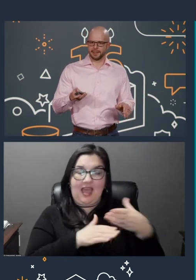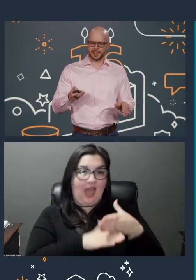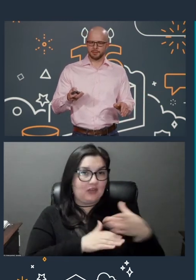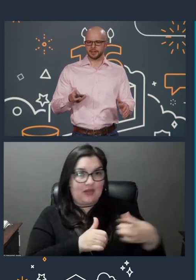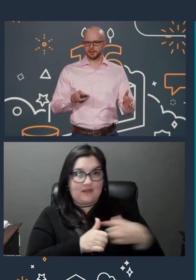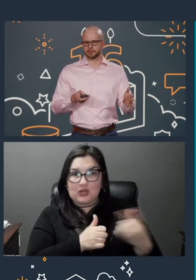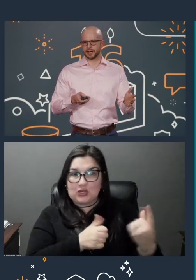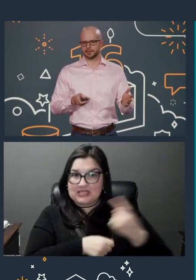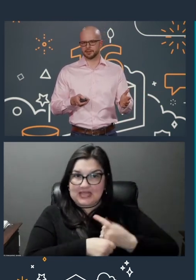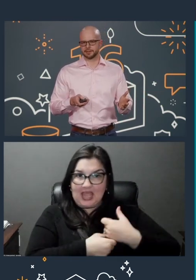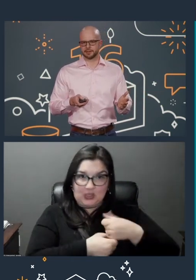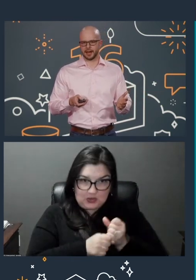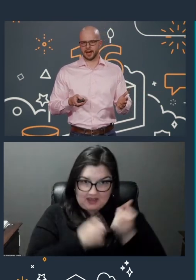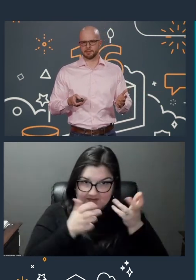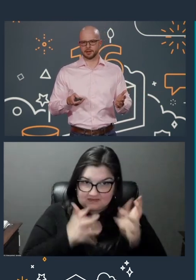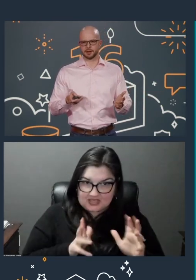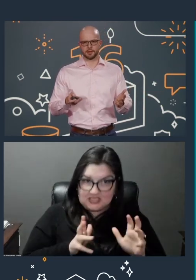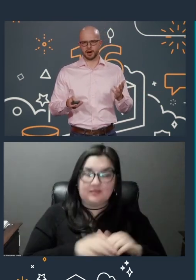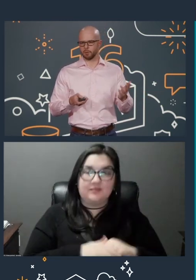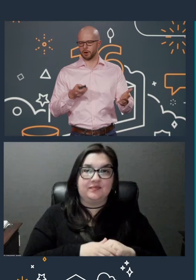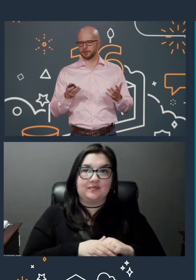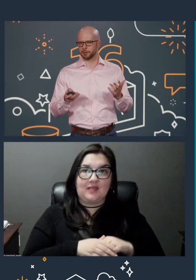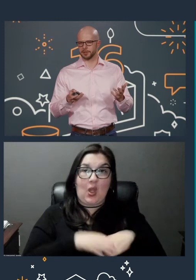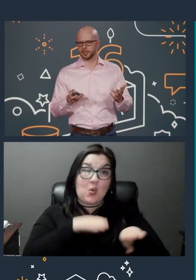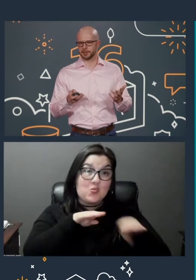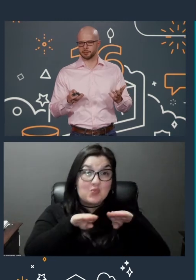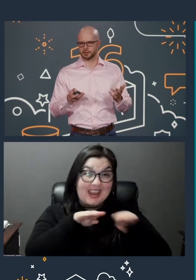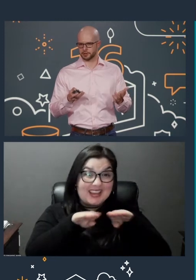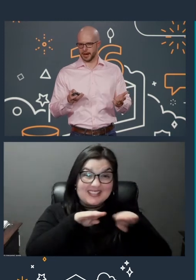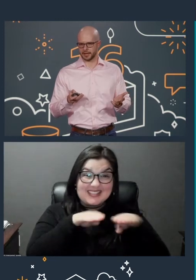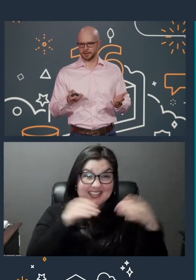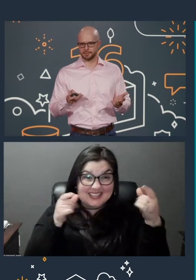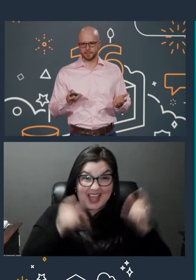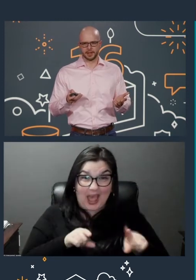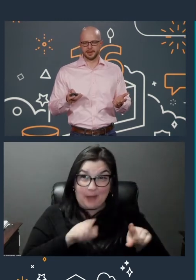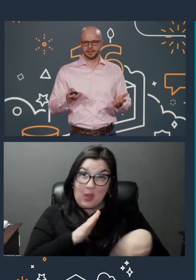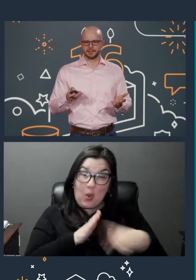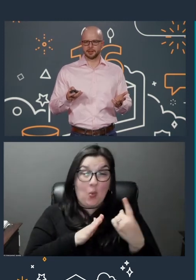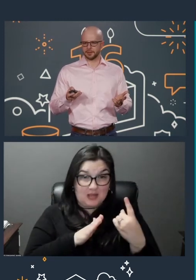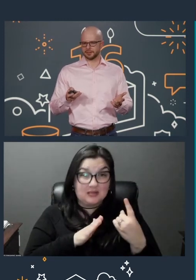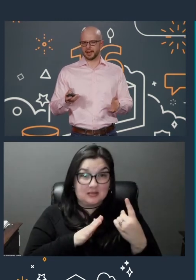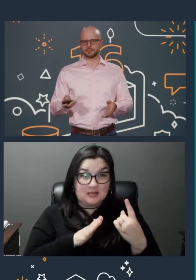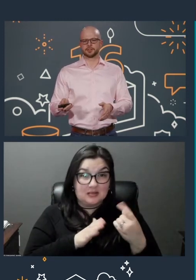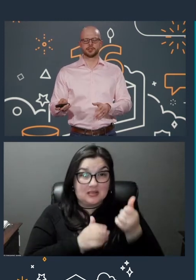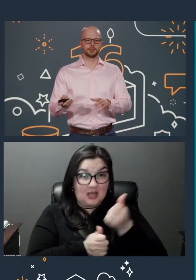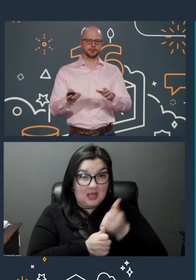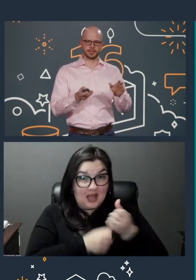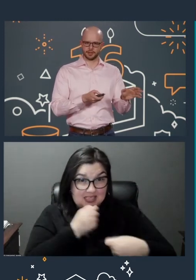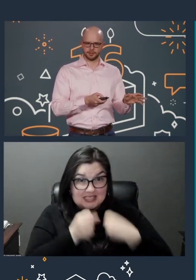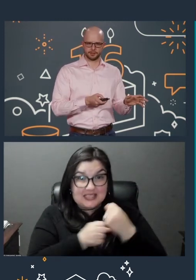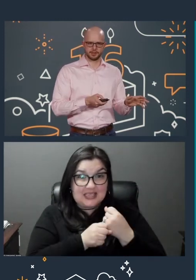And then because races happen about once per year per track, they notice that after two years,